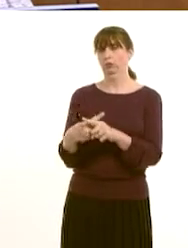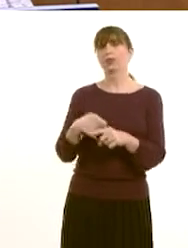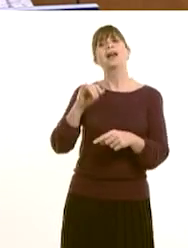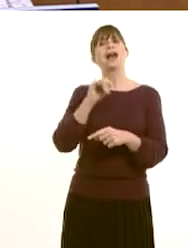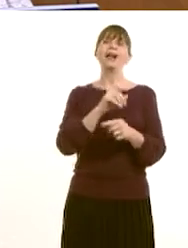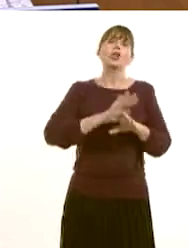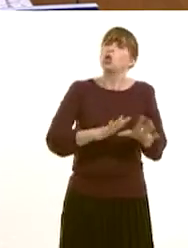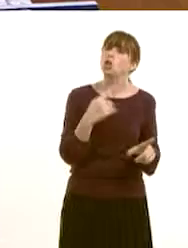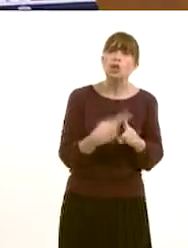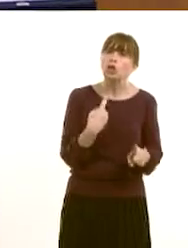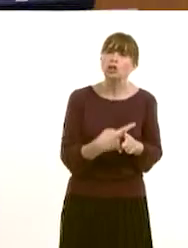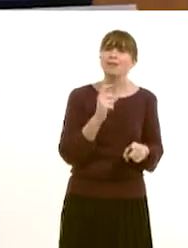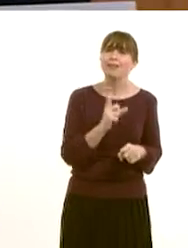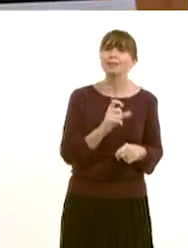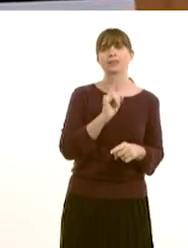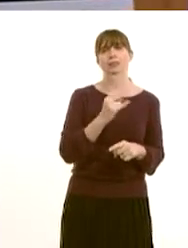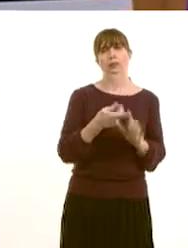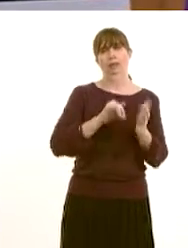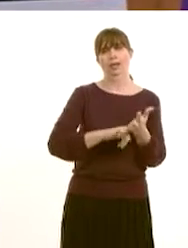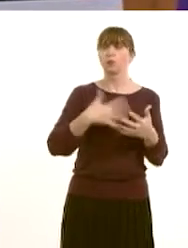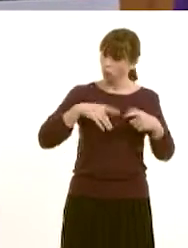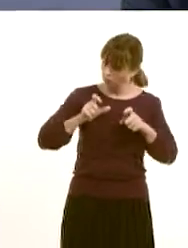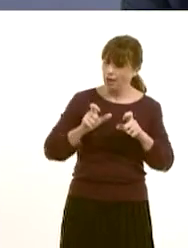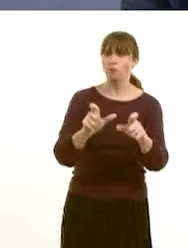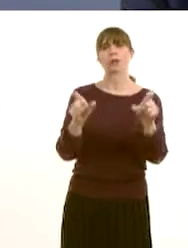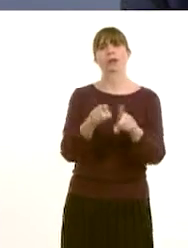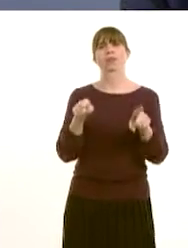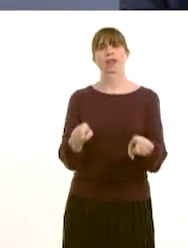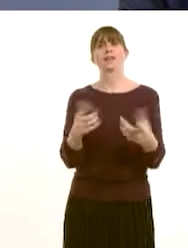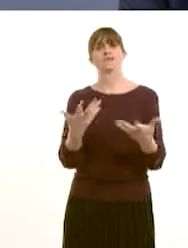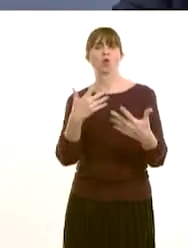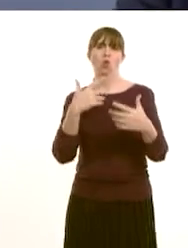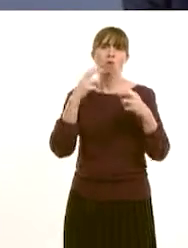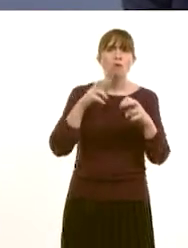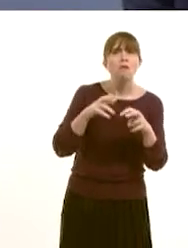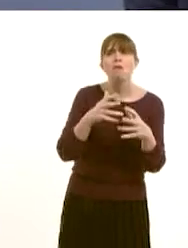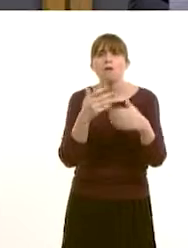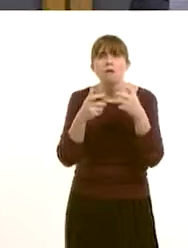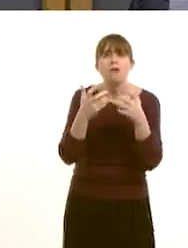and we intend to make sure that that continues to be the case in the future. Y Llywydd / The Presiding Officer: We now move to questions from the party leaders,